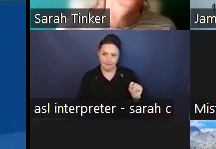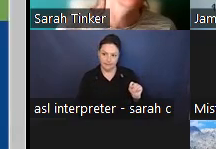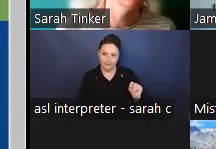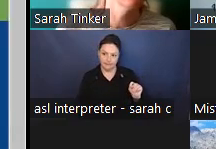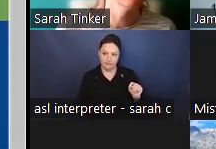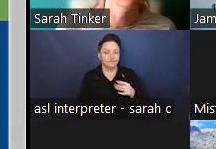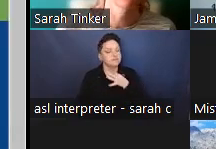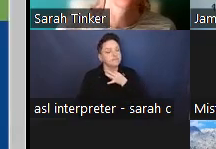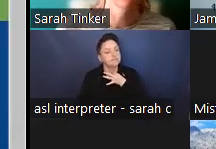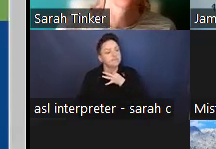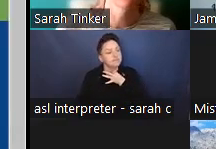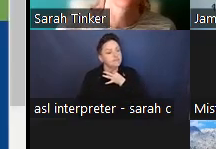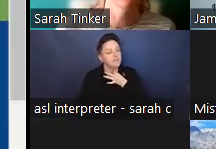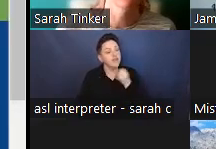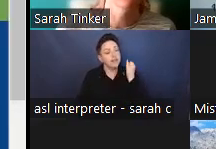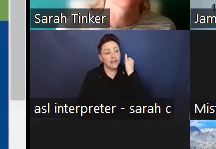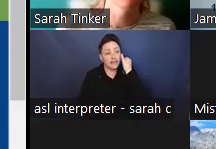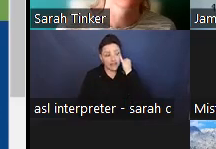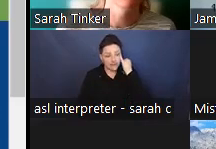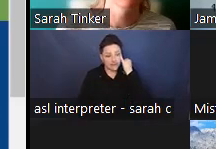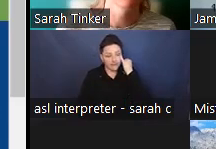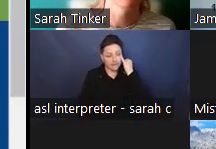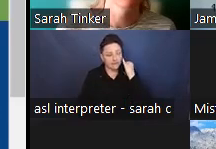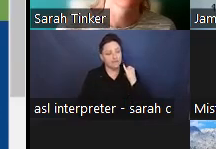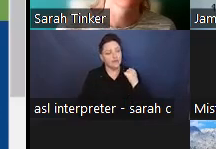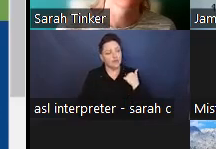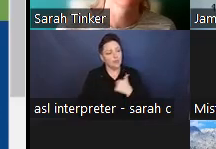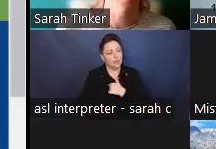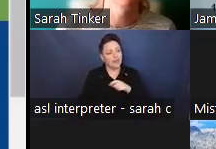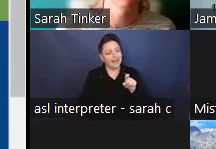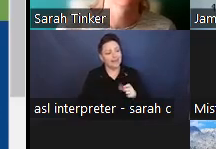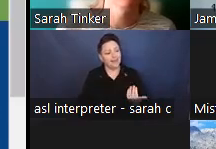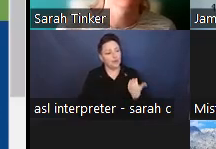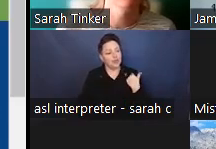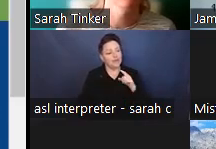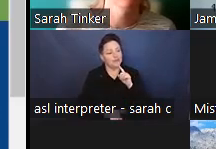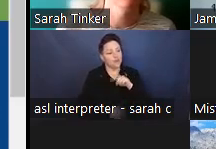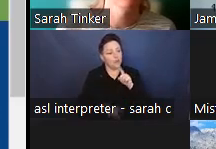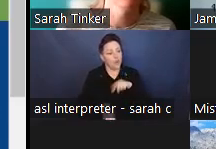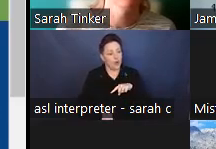doing advocacy and on the old website will those be transferred to the new website?